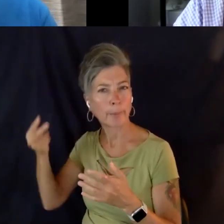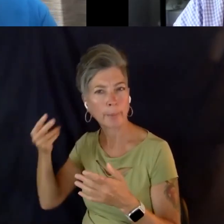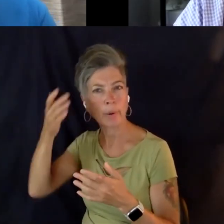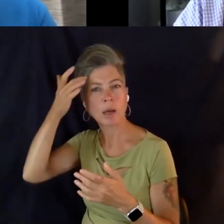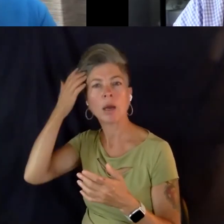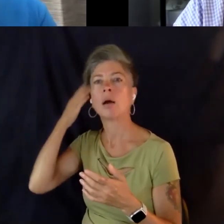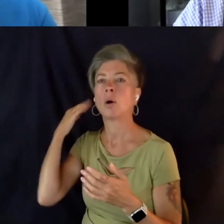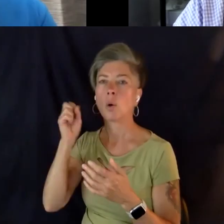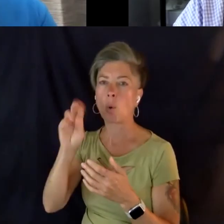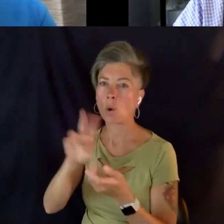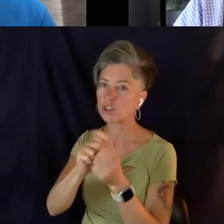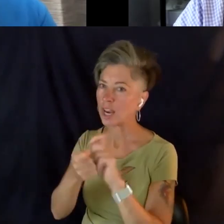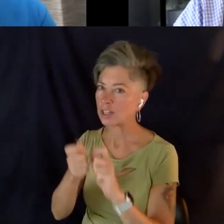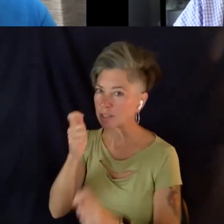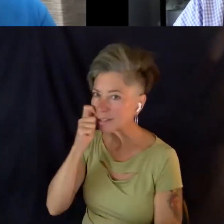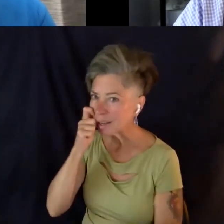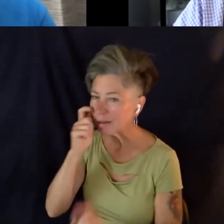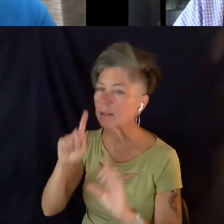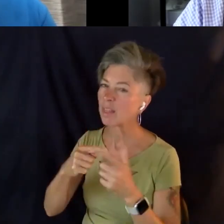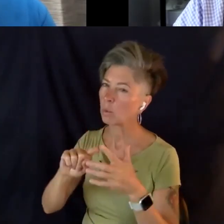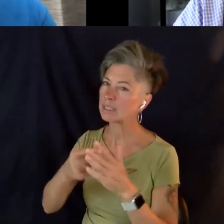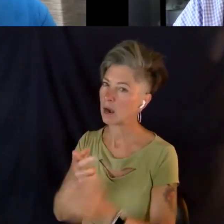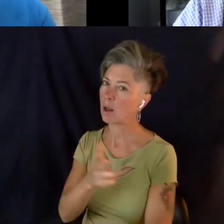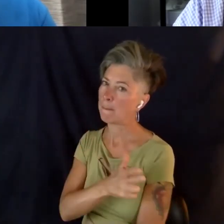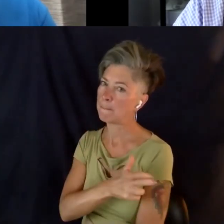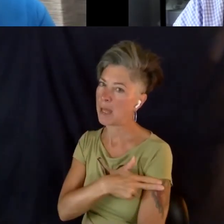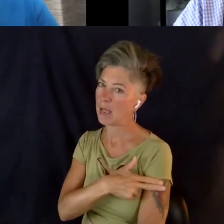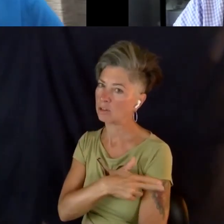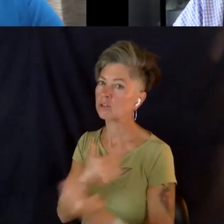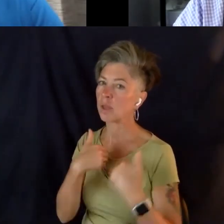and so we start them back on patches so at least they have some estrogen.